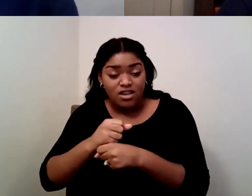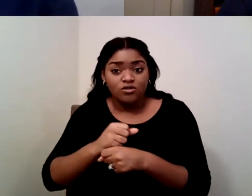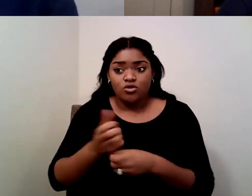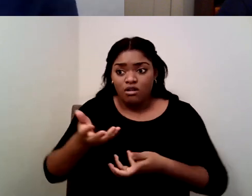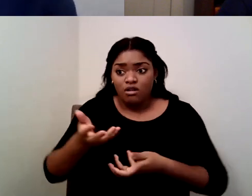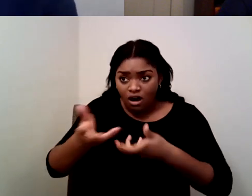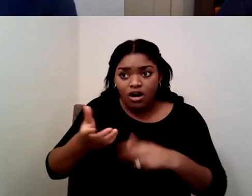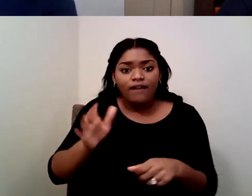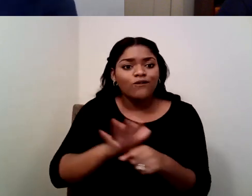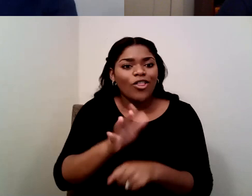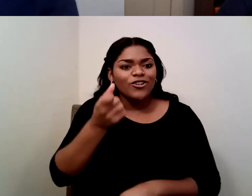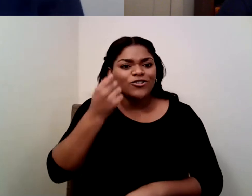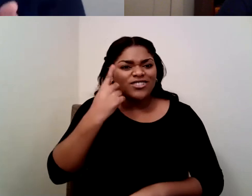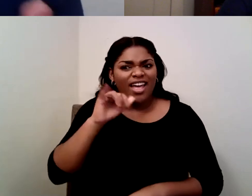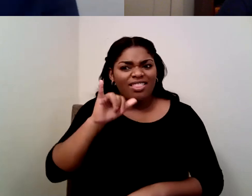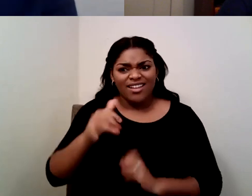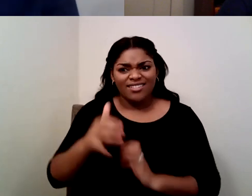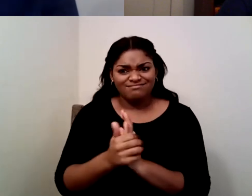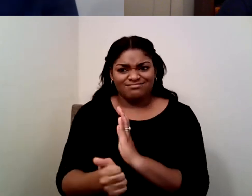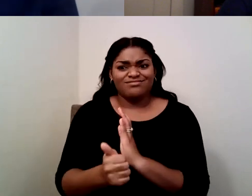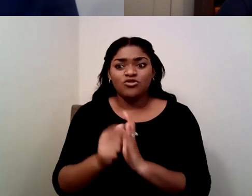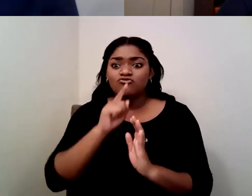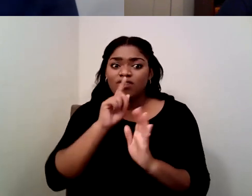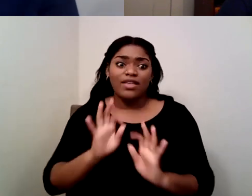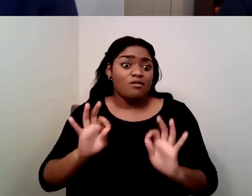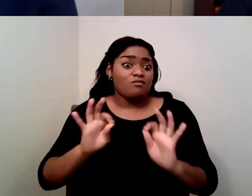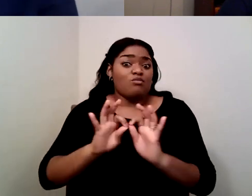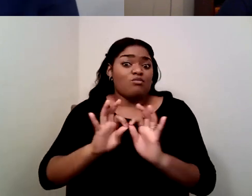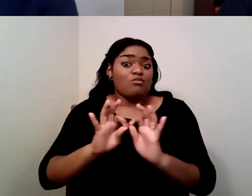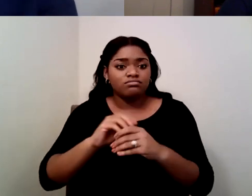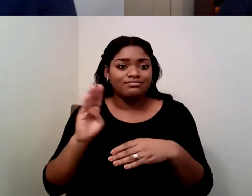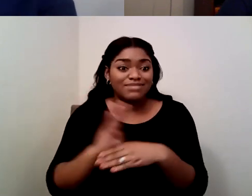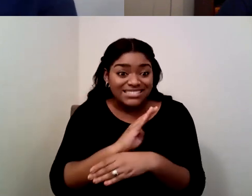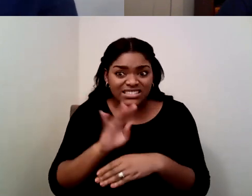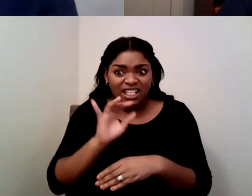this craft which is so important in the business, and that craft is roasting coffee.